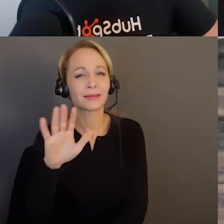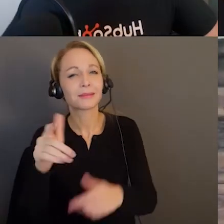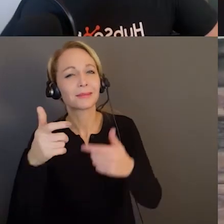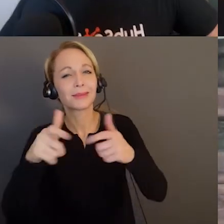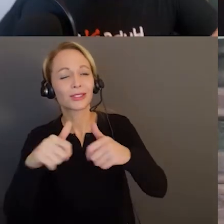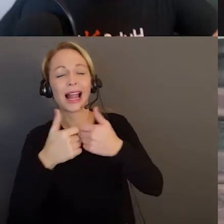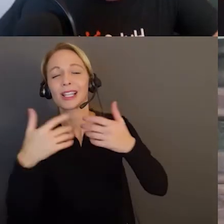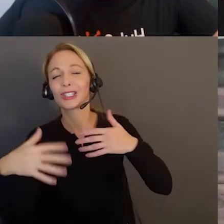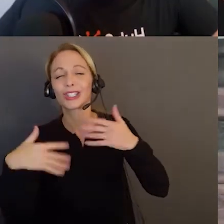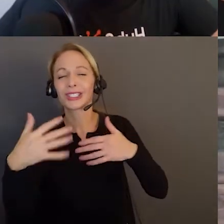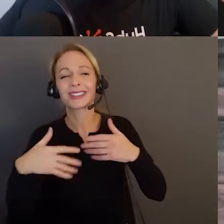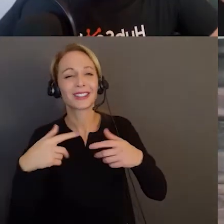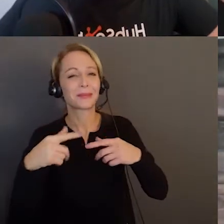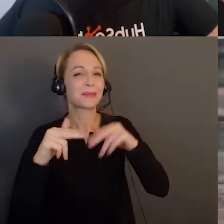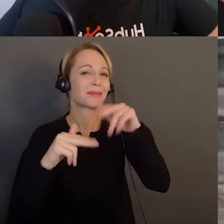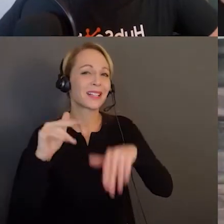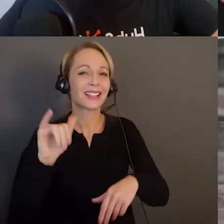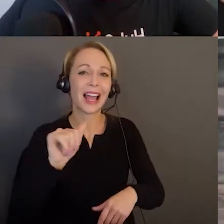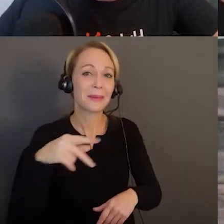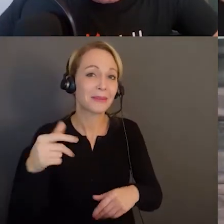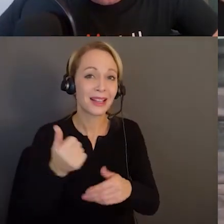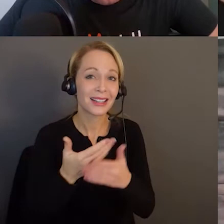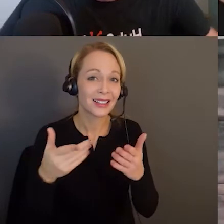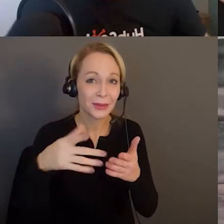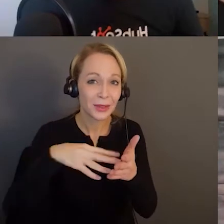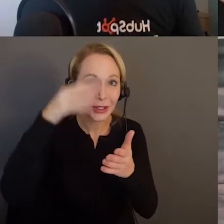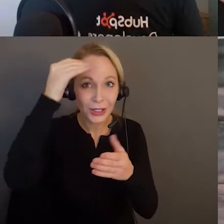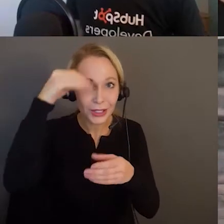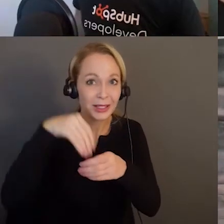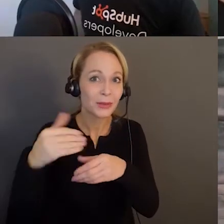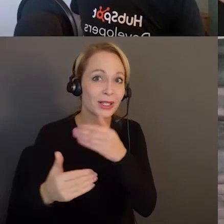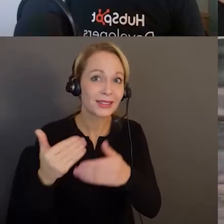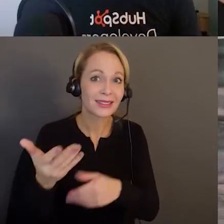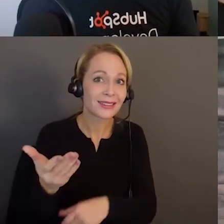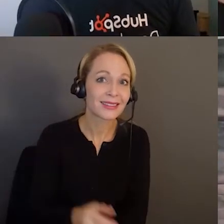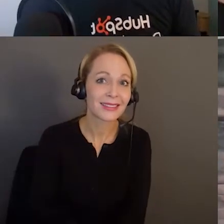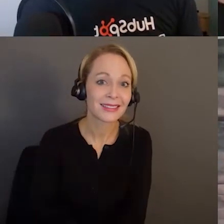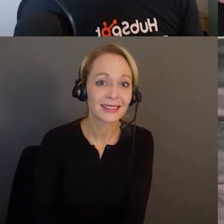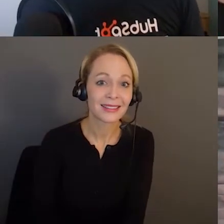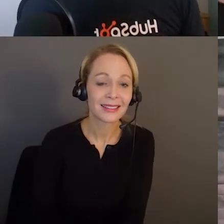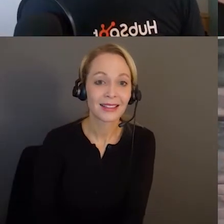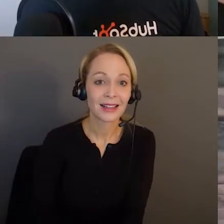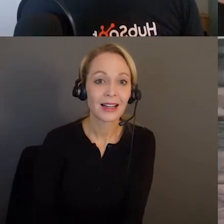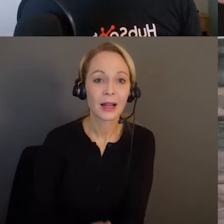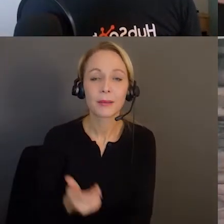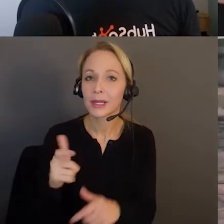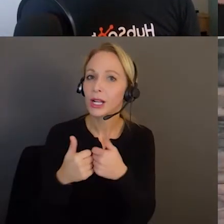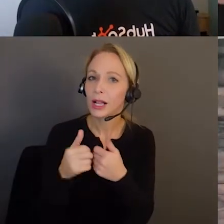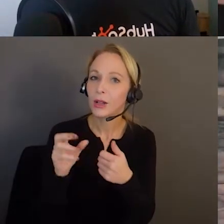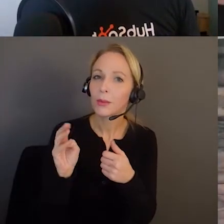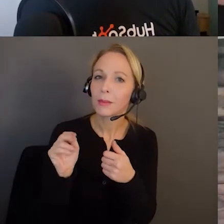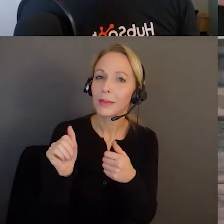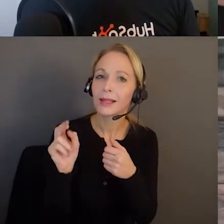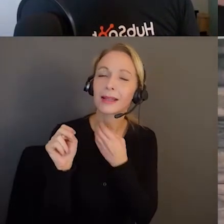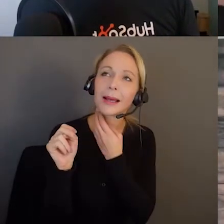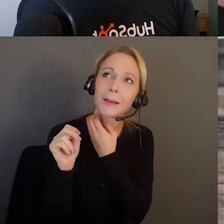CHALLENGES TO BUILDING THESE APPS? ANYTHING THAT YOU LEARNED IN THE PROCESS? THAT'S A GOOD QUESTION.